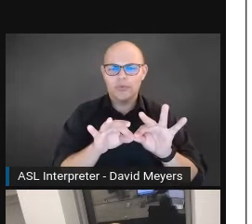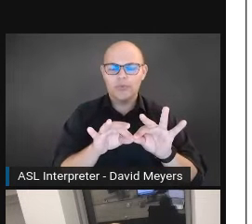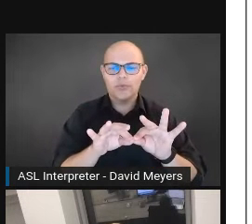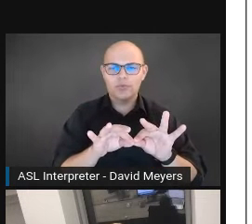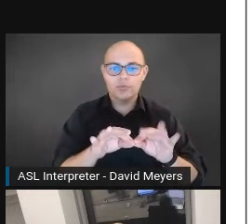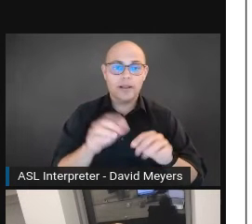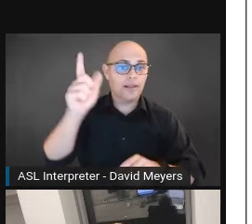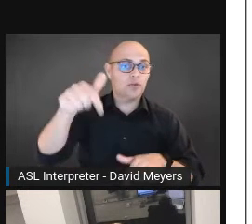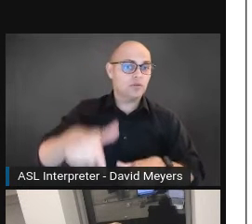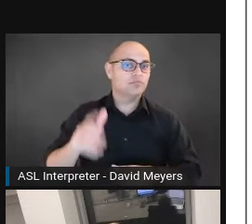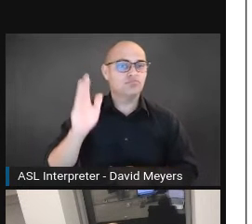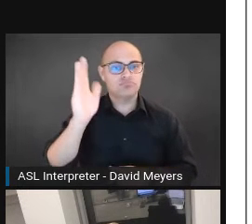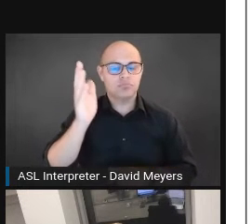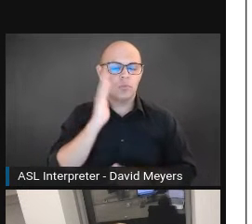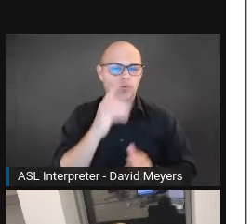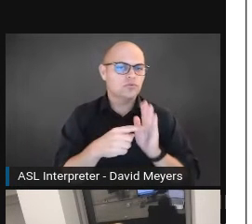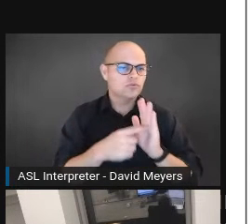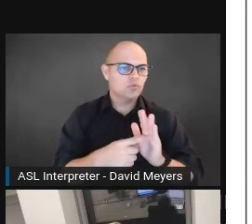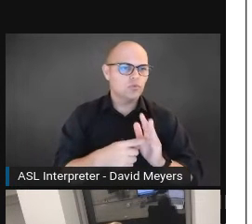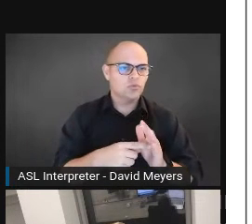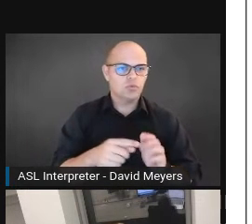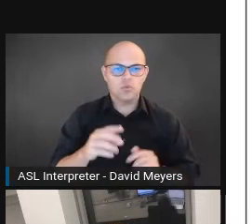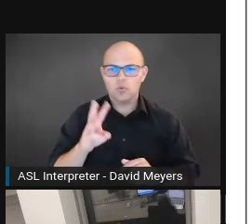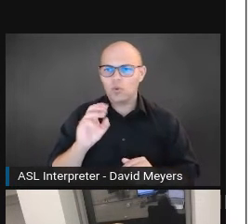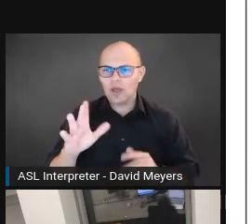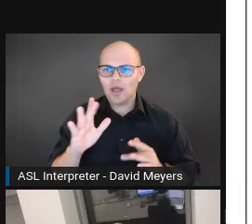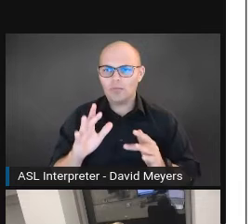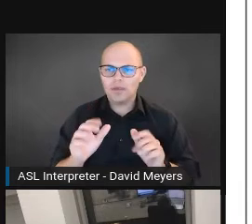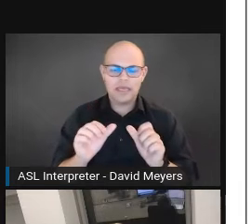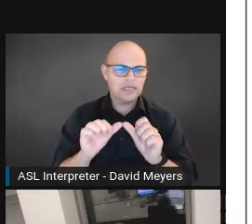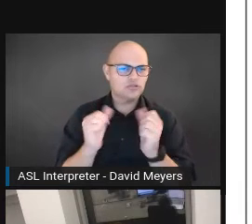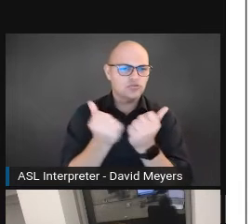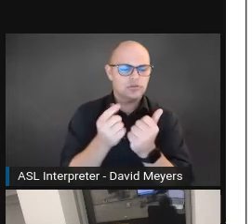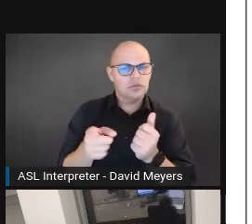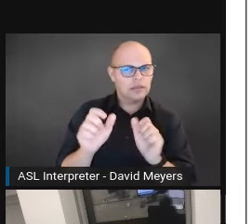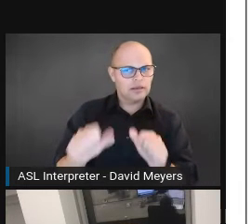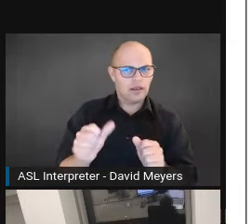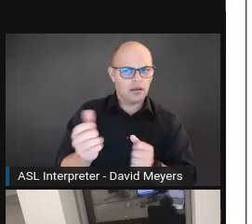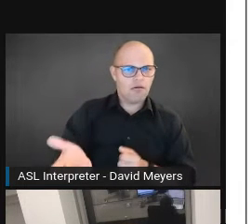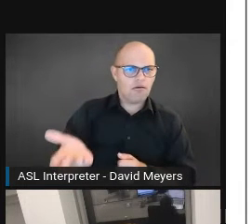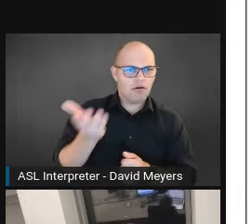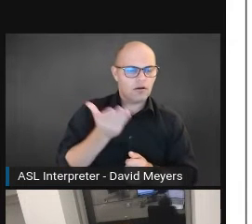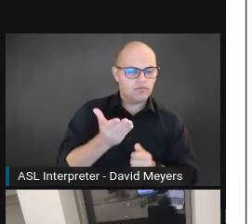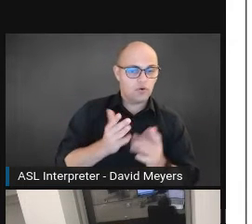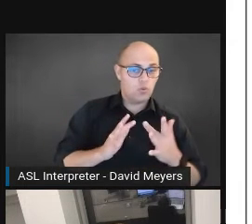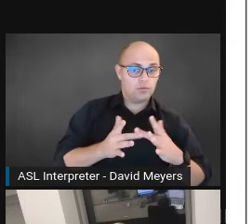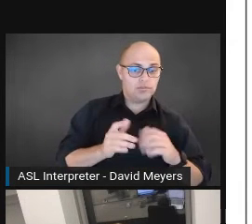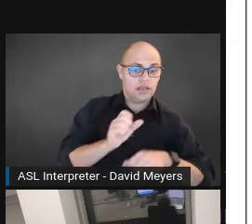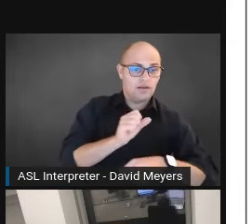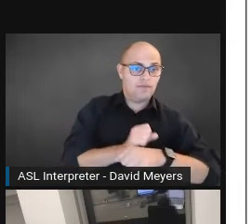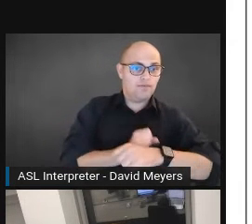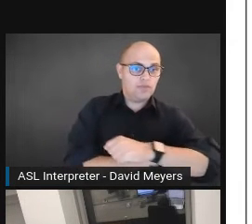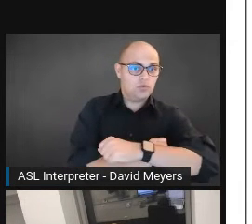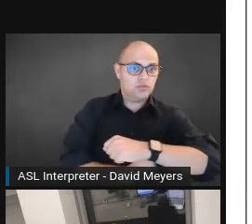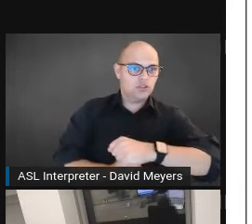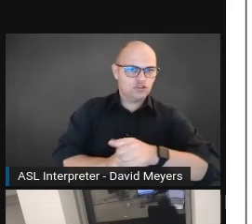you will see that web agency can actually give you accessibility-optimized website foundations, but the rest is in your hands.